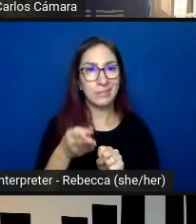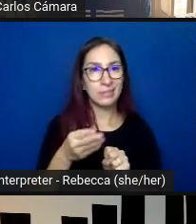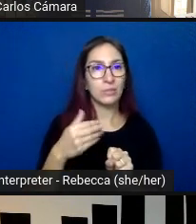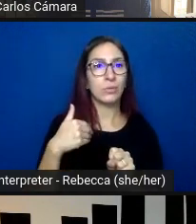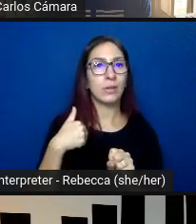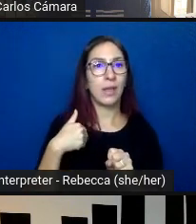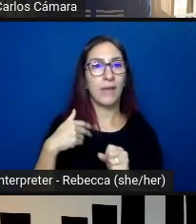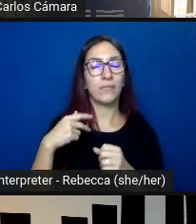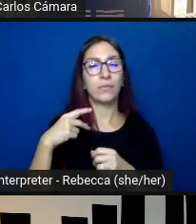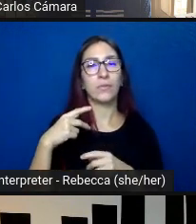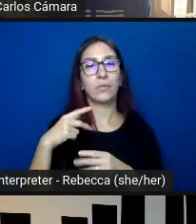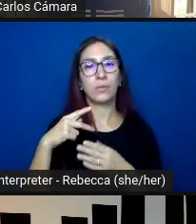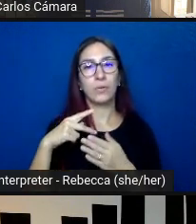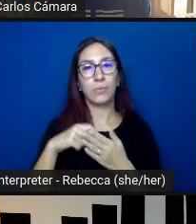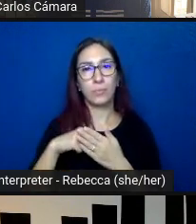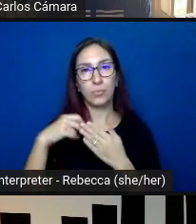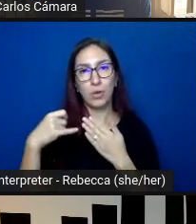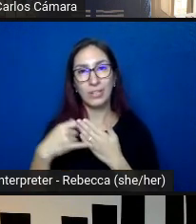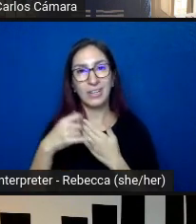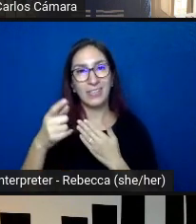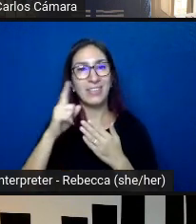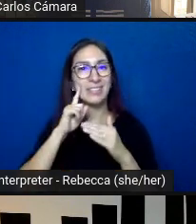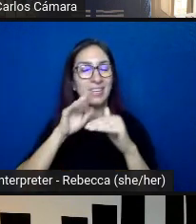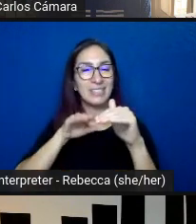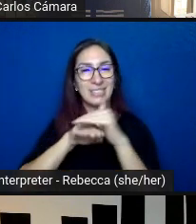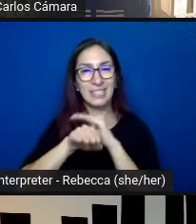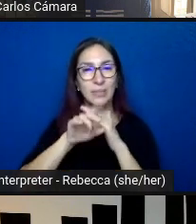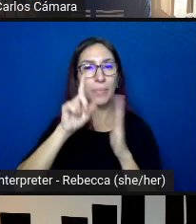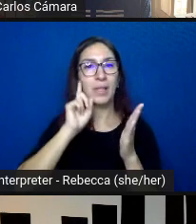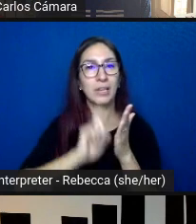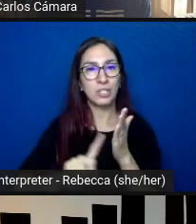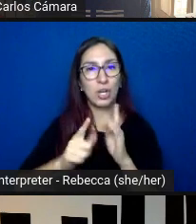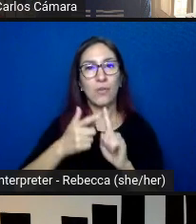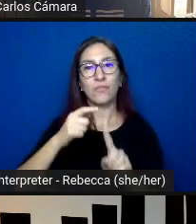It was an accessibility checker by JavaScript, and we contributed